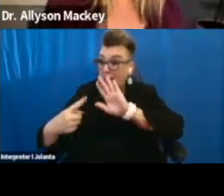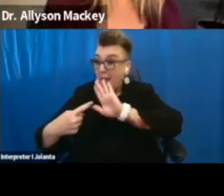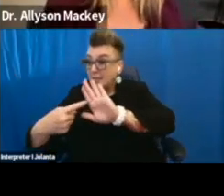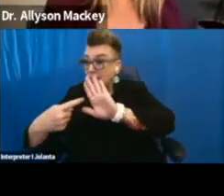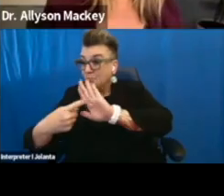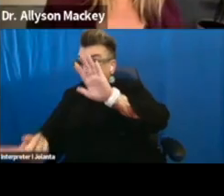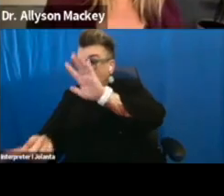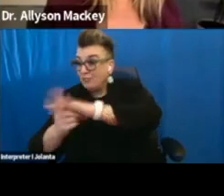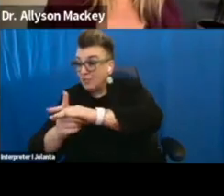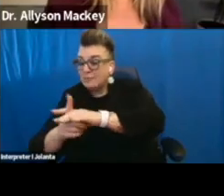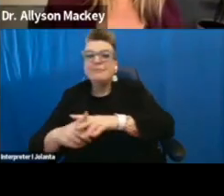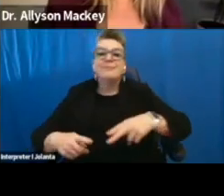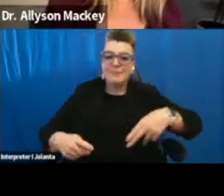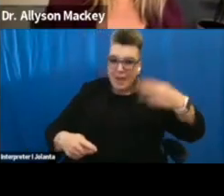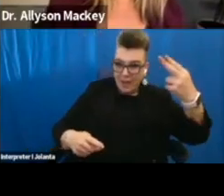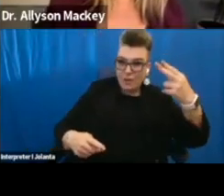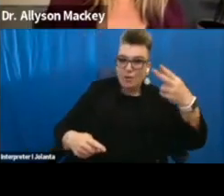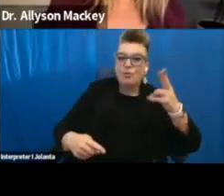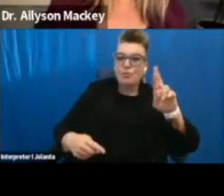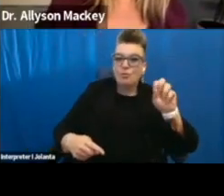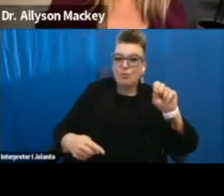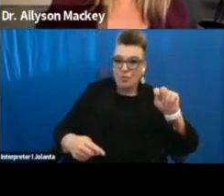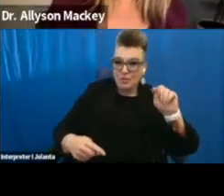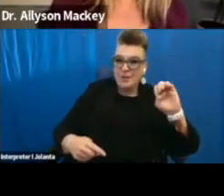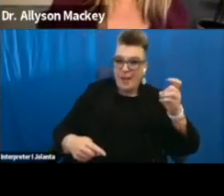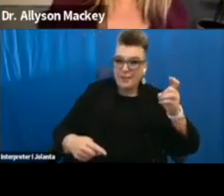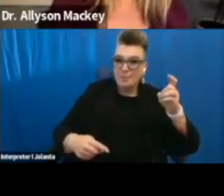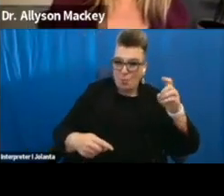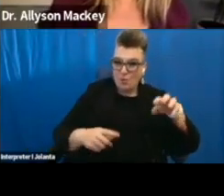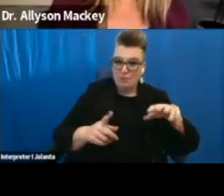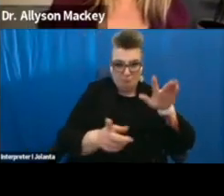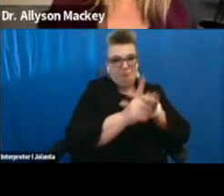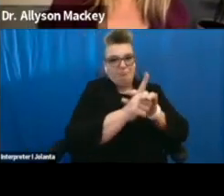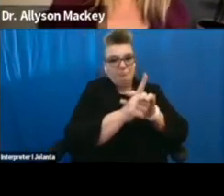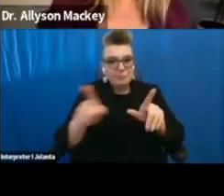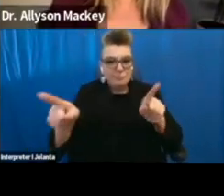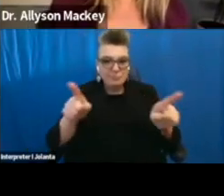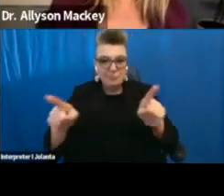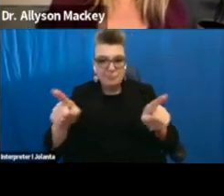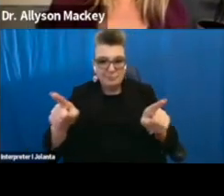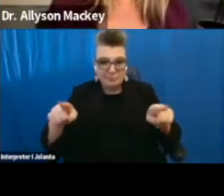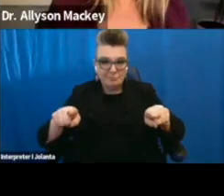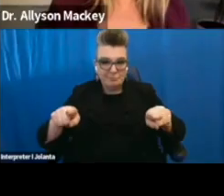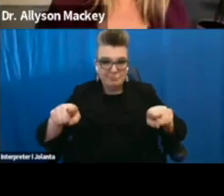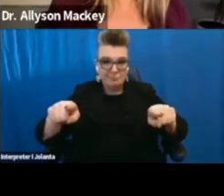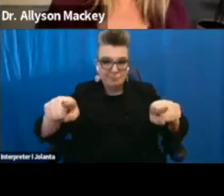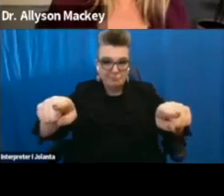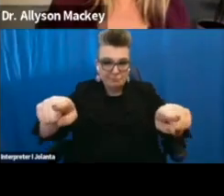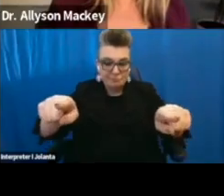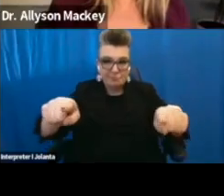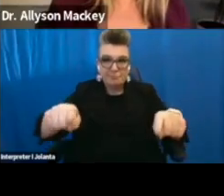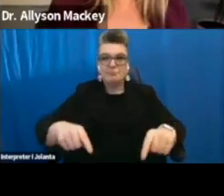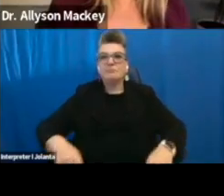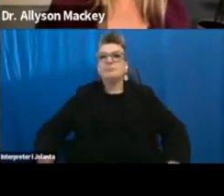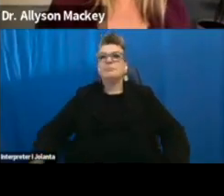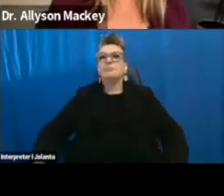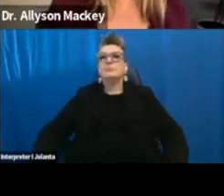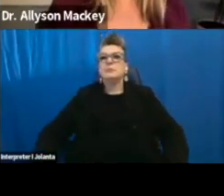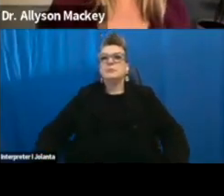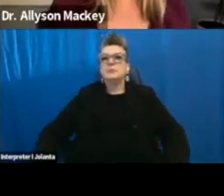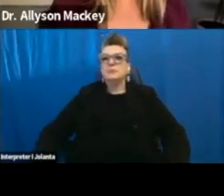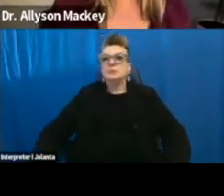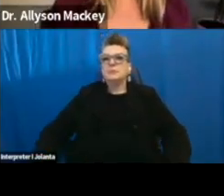exponent this plot is in